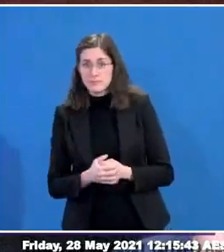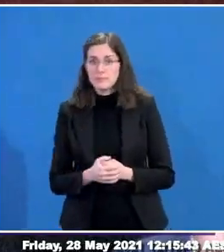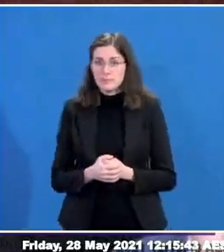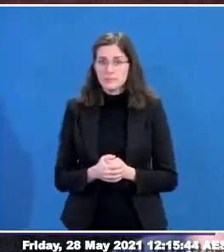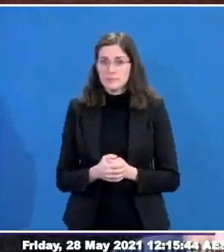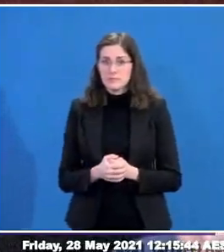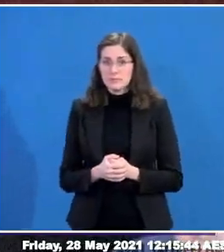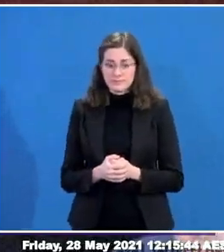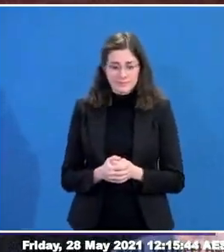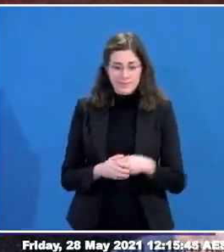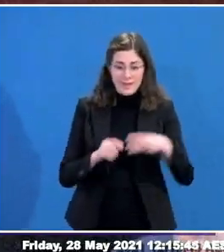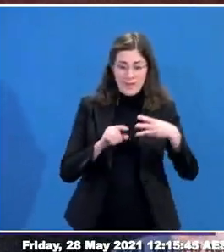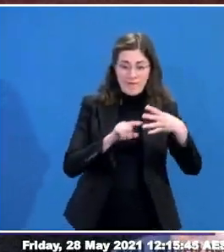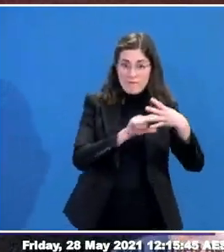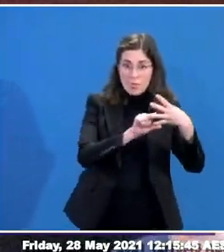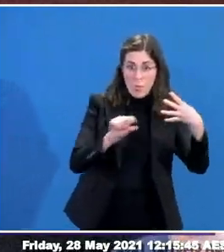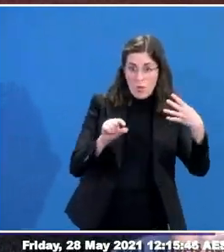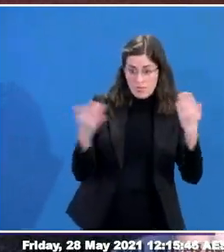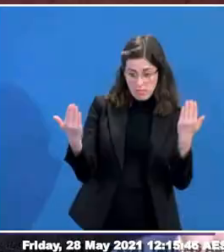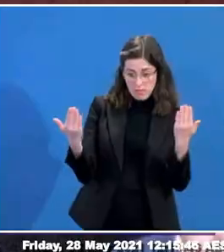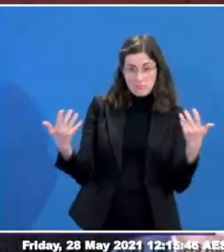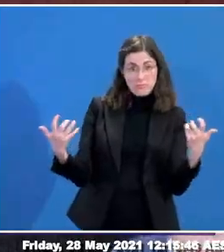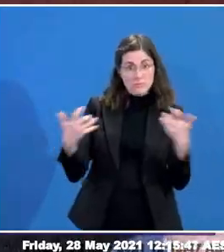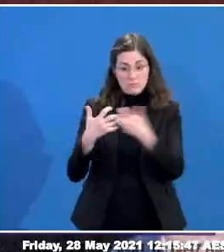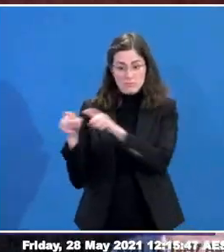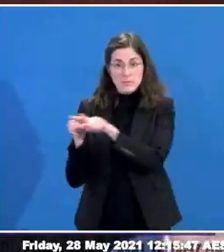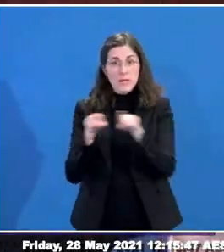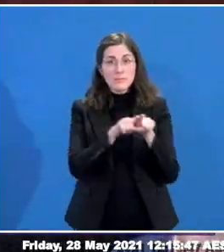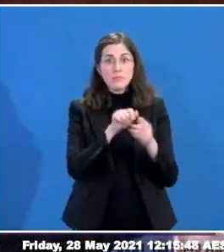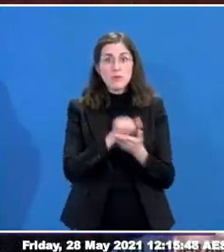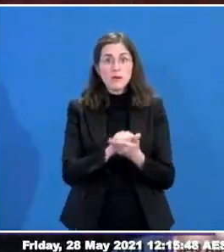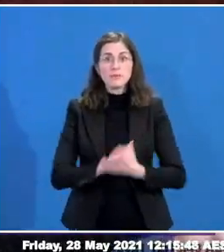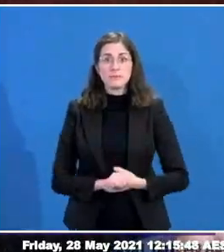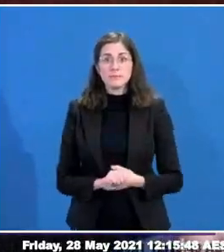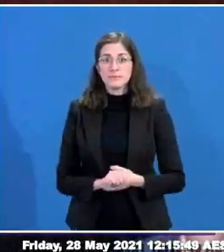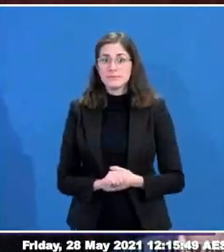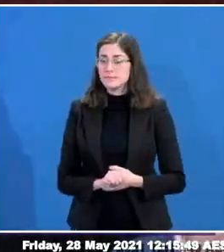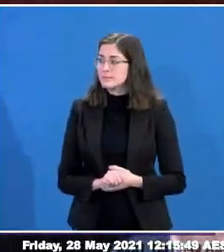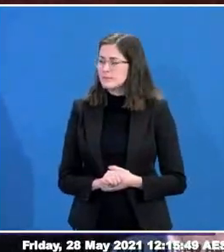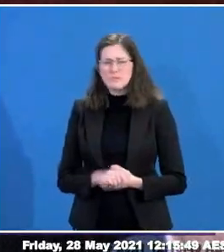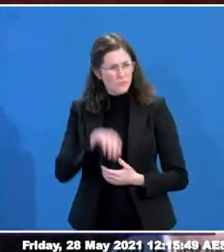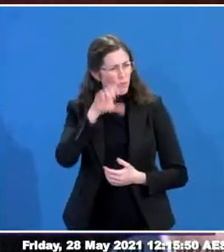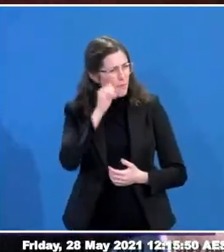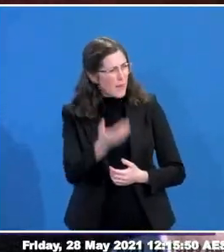Oh, yes. and bullet point four. Yes. This was the one where you may recall Carl was taken out in the van ---